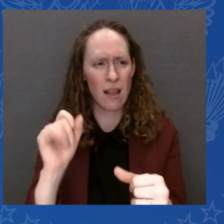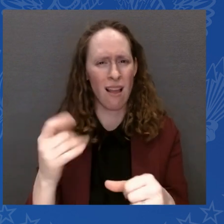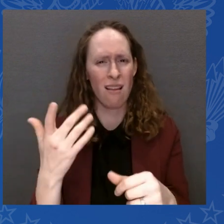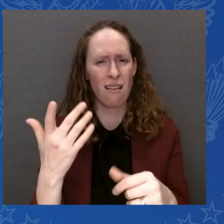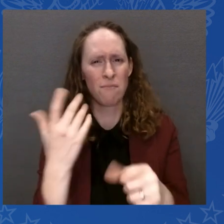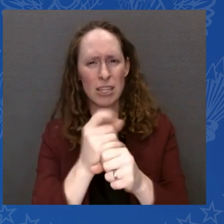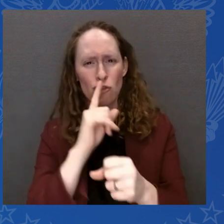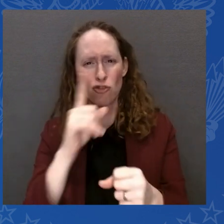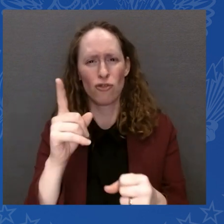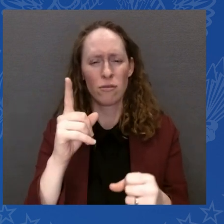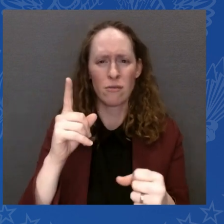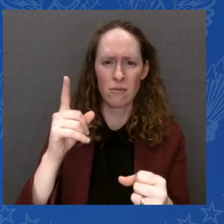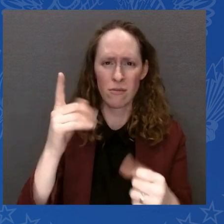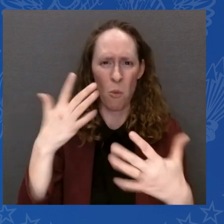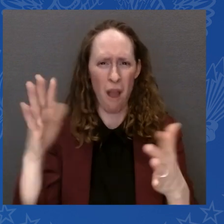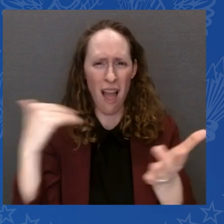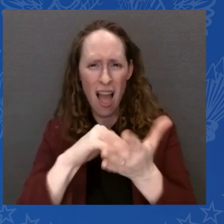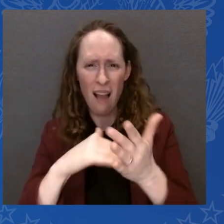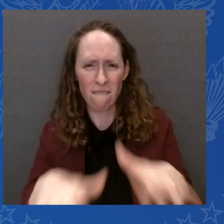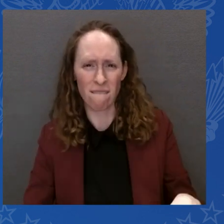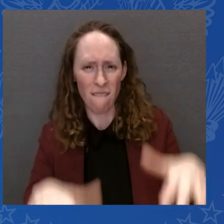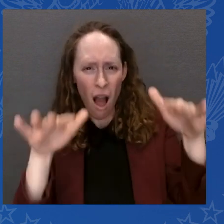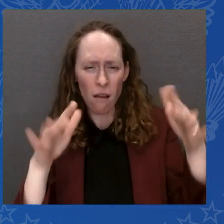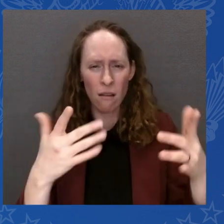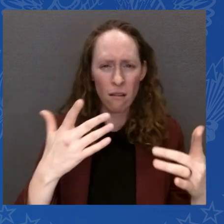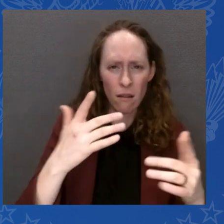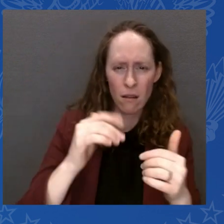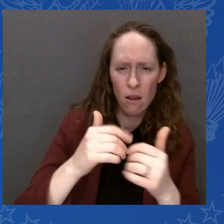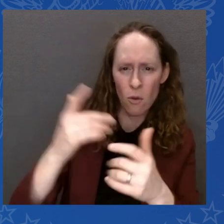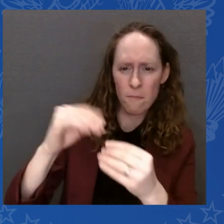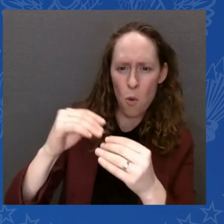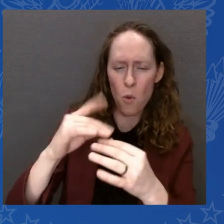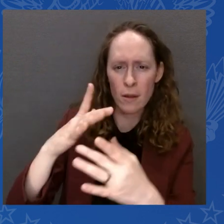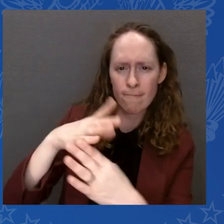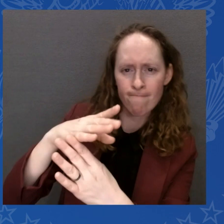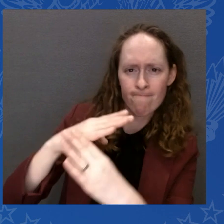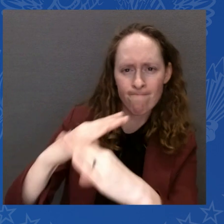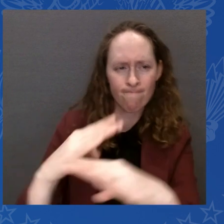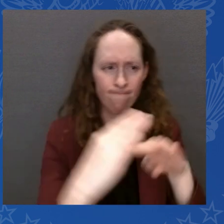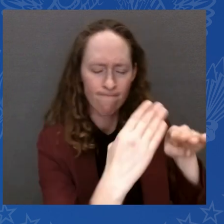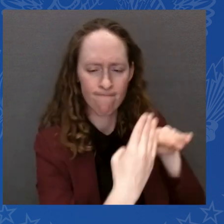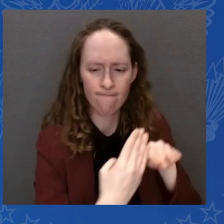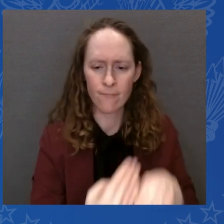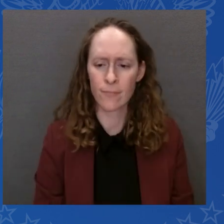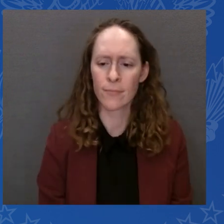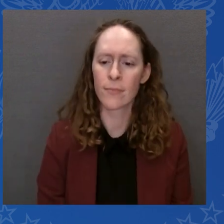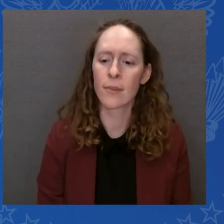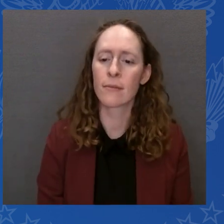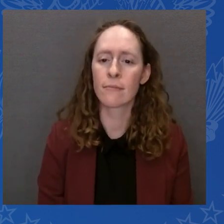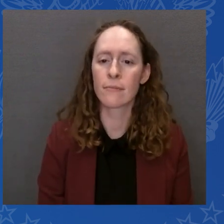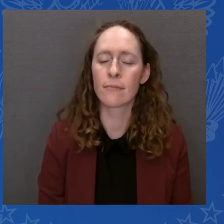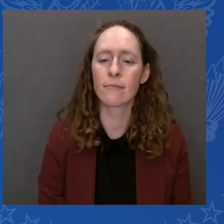with the help of immediate needs to long-term rebuilding, to do both. We have to -- in terms of the infrastructure,